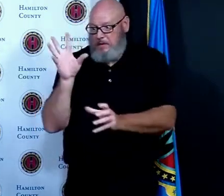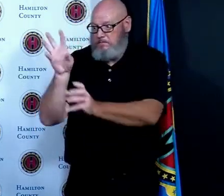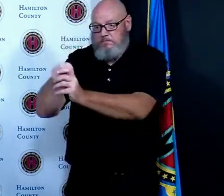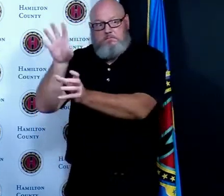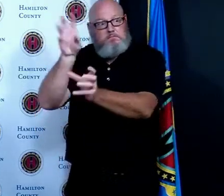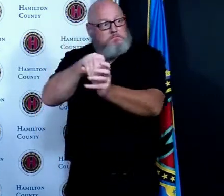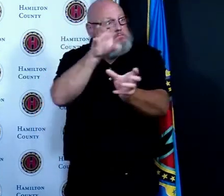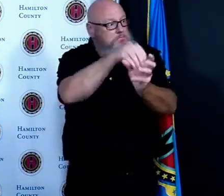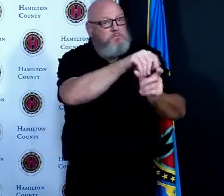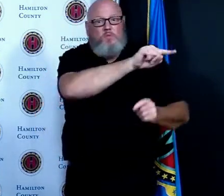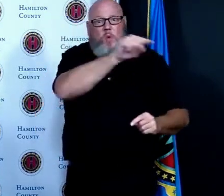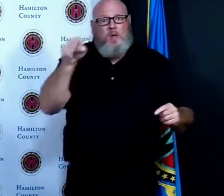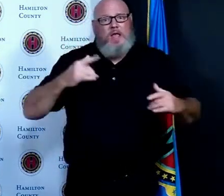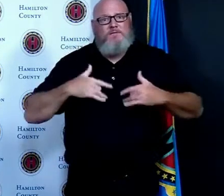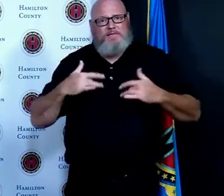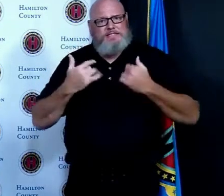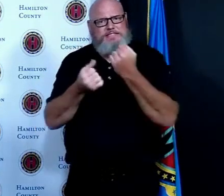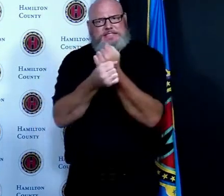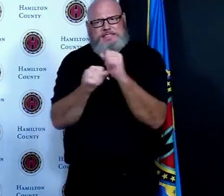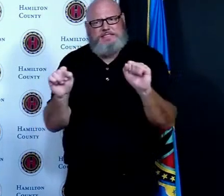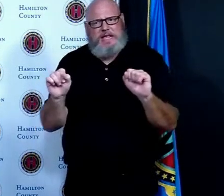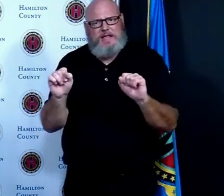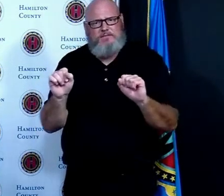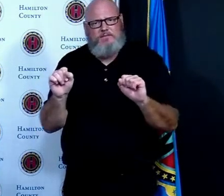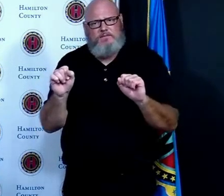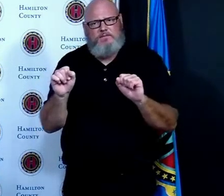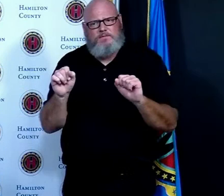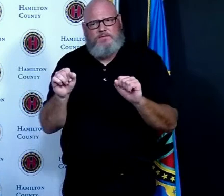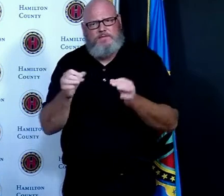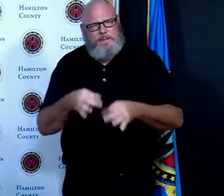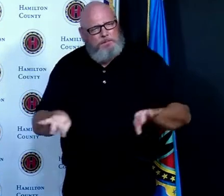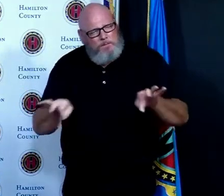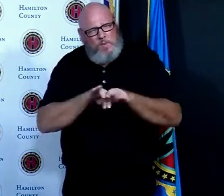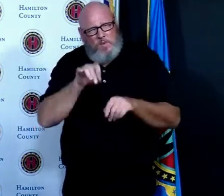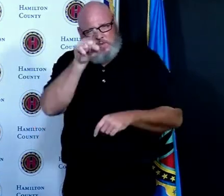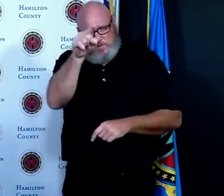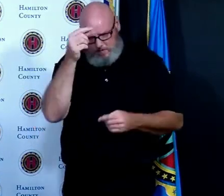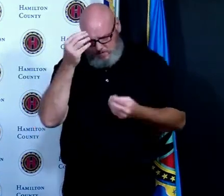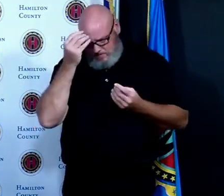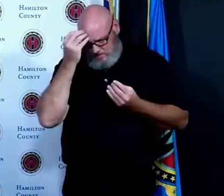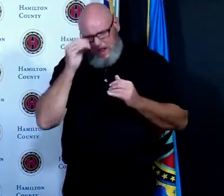work and effort on your part as mentioned this data does not suggest that individuals got sick